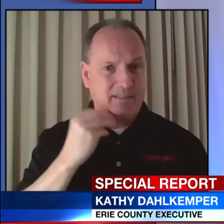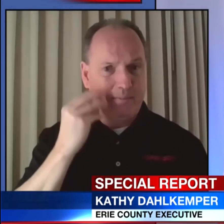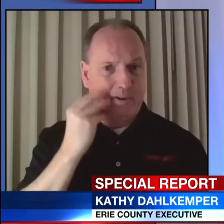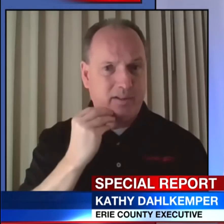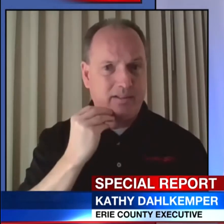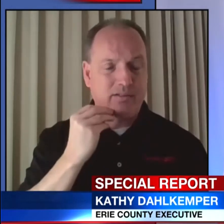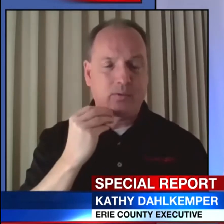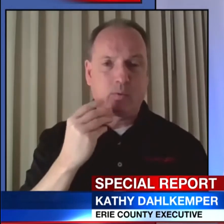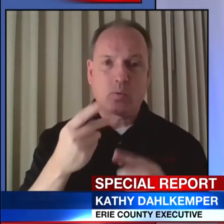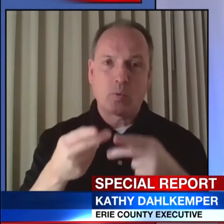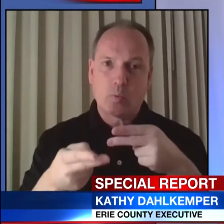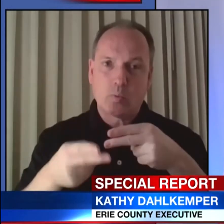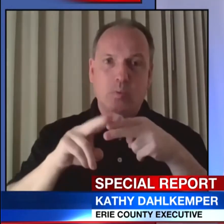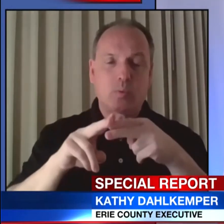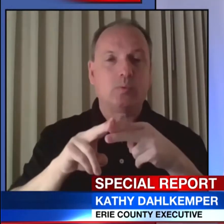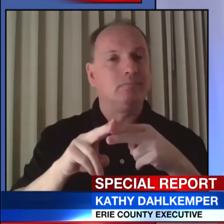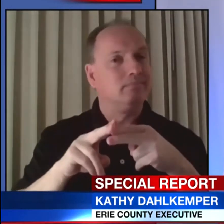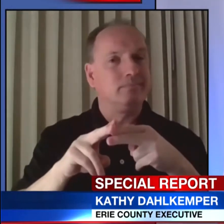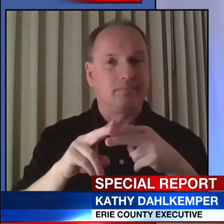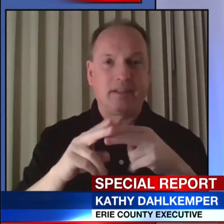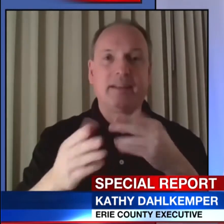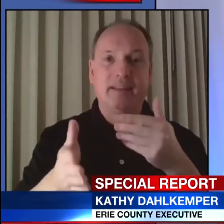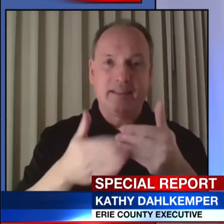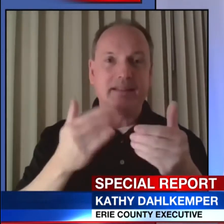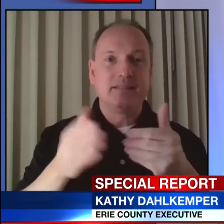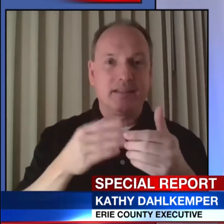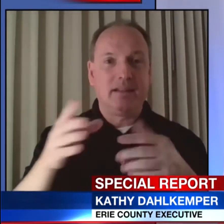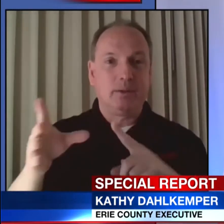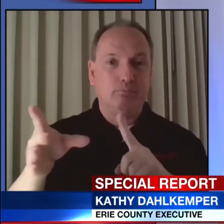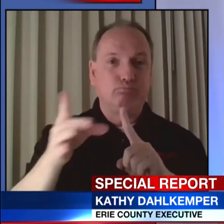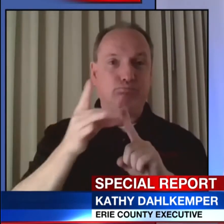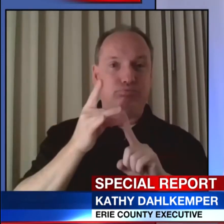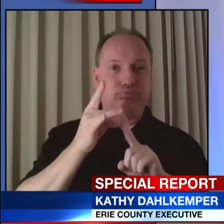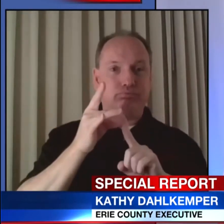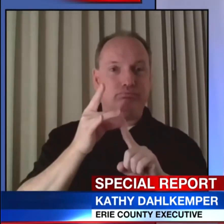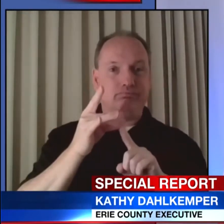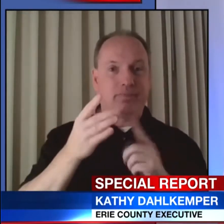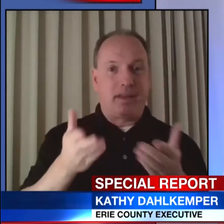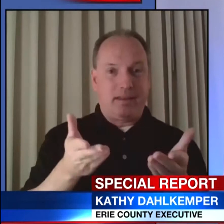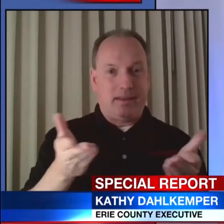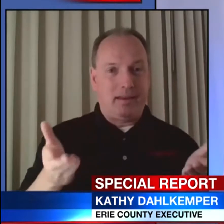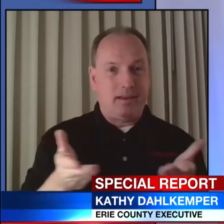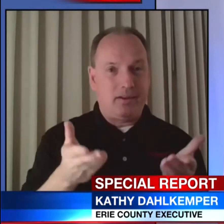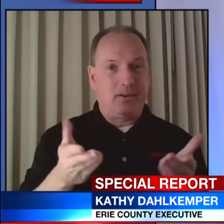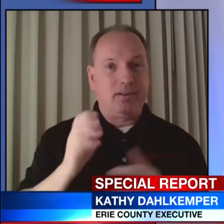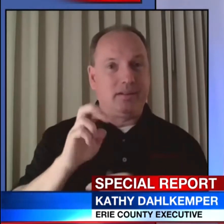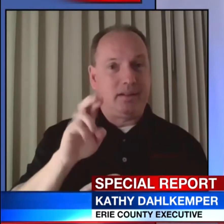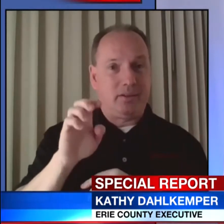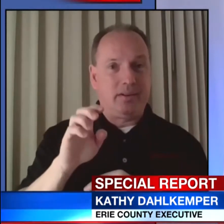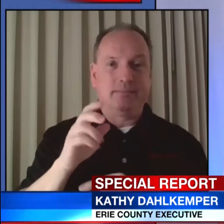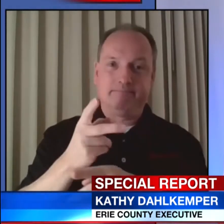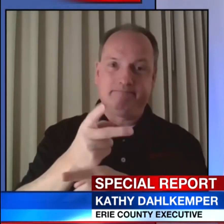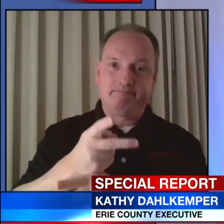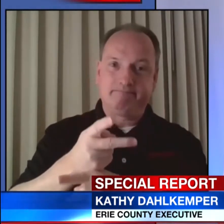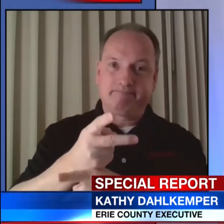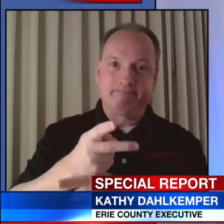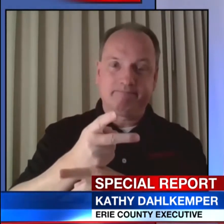IF COUNTIES SO CLOSE TO US ARE EXPERIENCING INCREASES, WE KNOW THAT WOULD MOST LIKELY HAPPEN